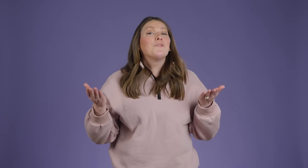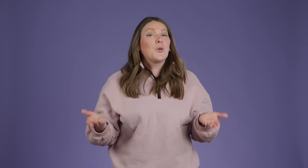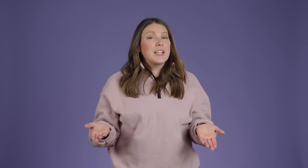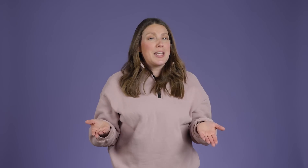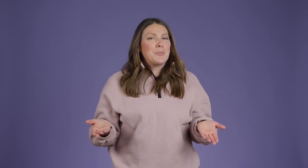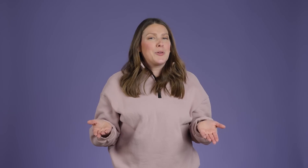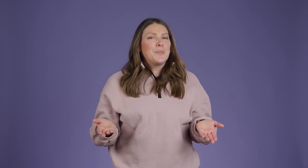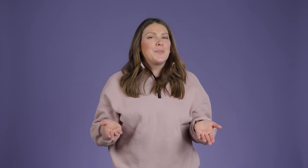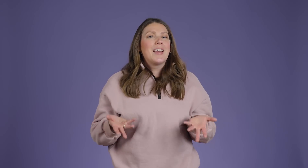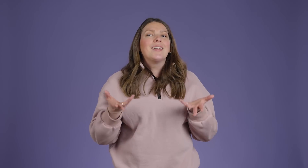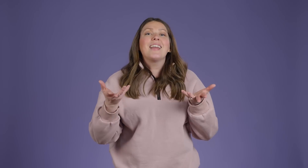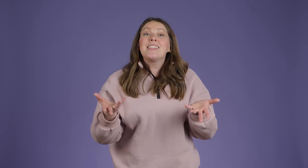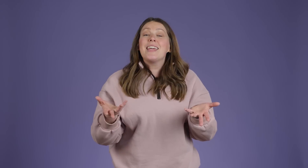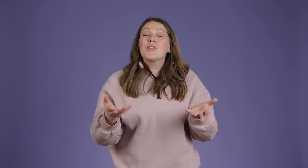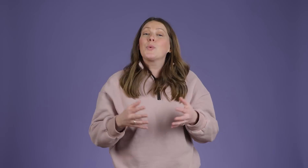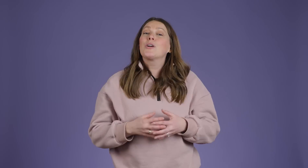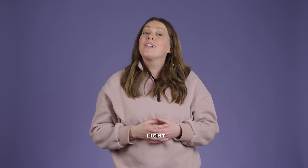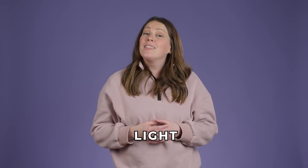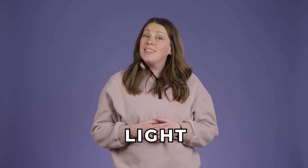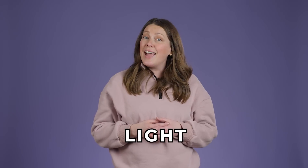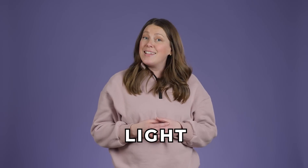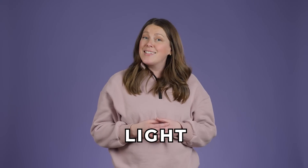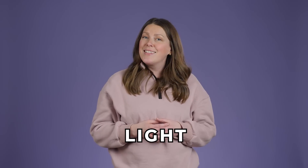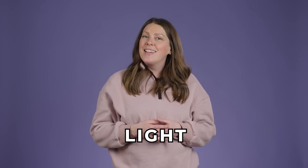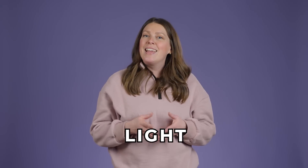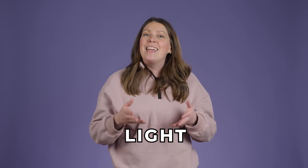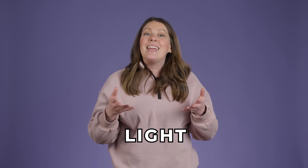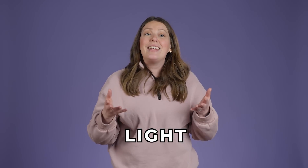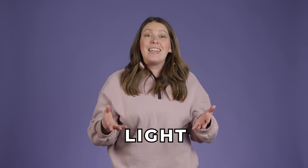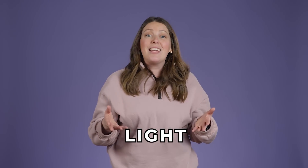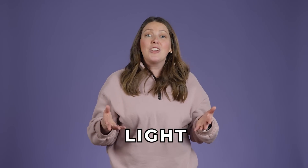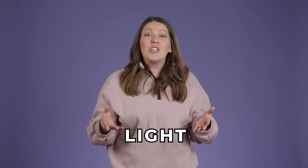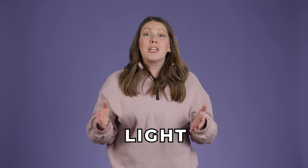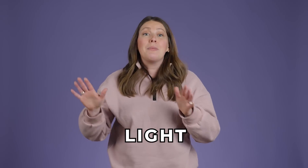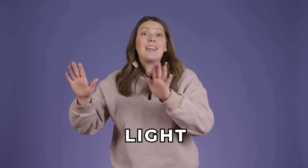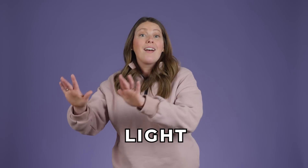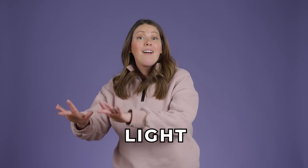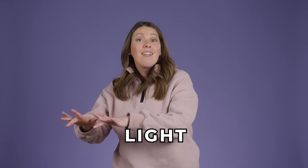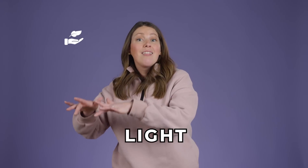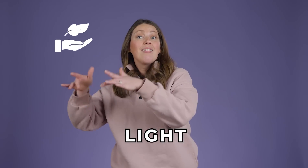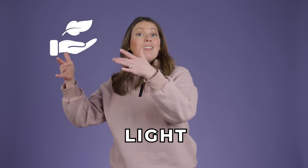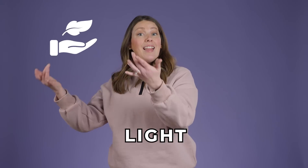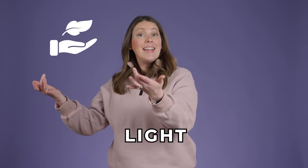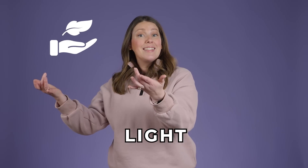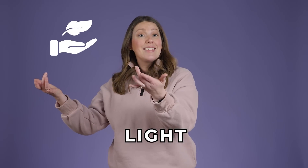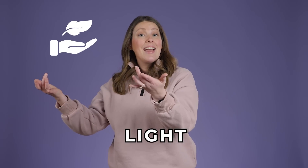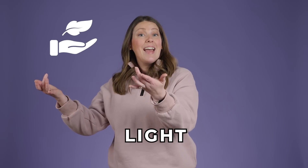For example, let's take the word “Light”. In English, it can mean LIGHT,